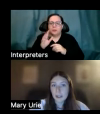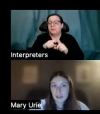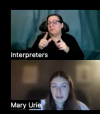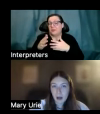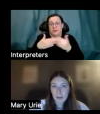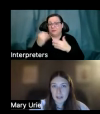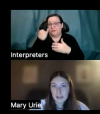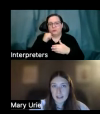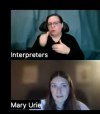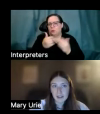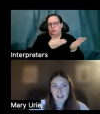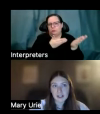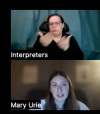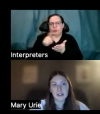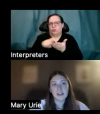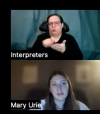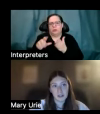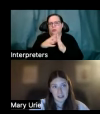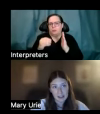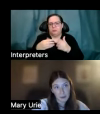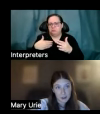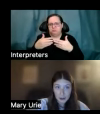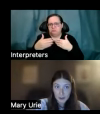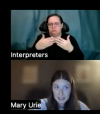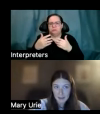bring written copies to give to legislators, this number two tip